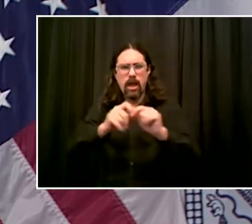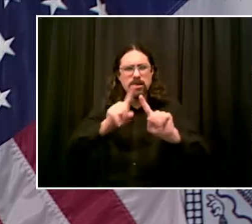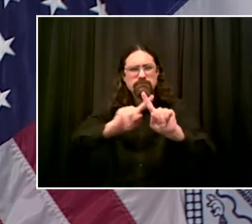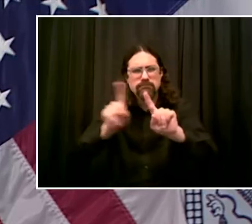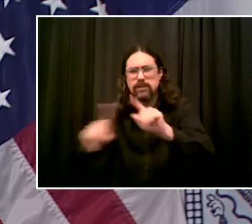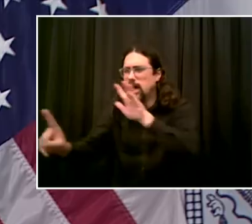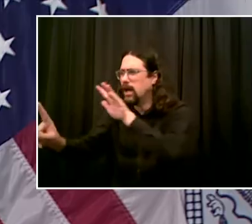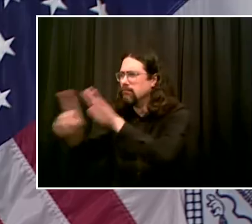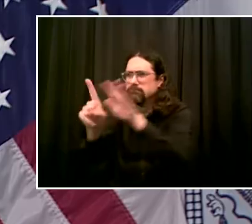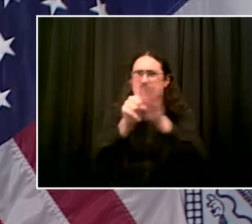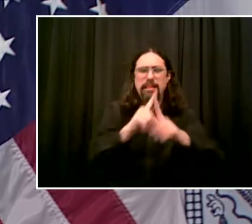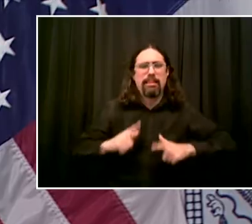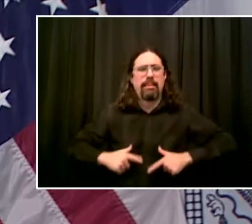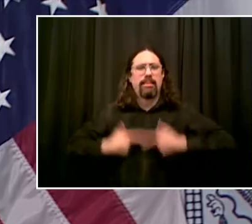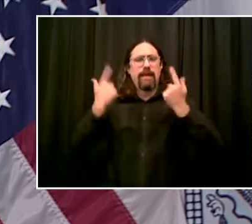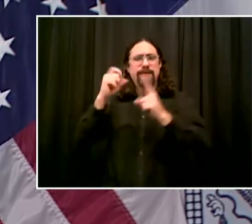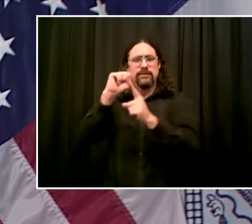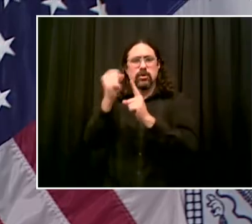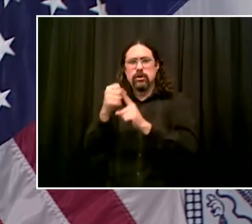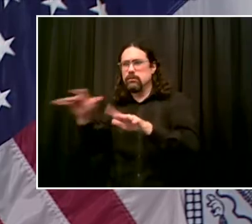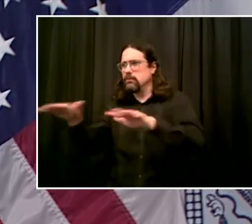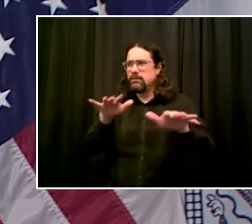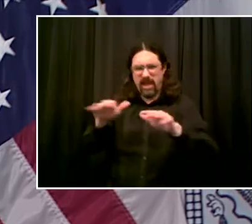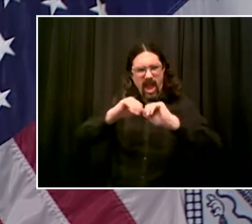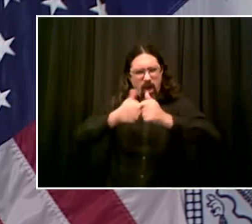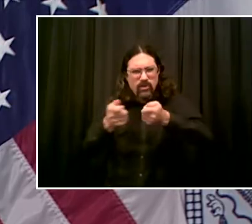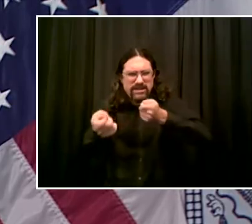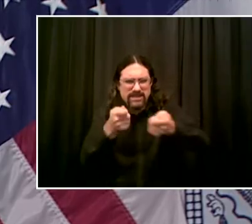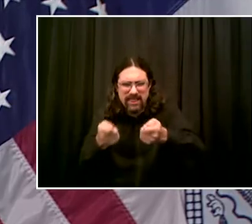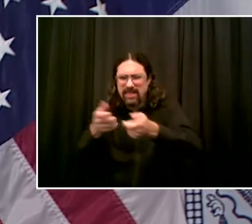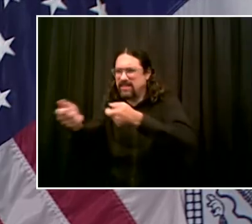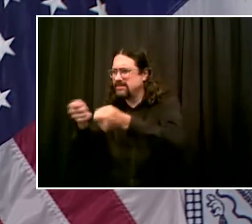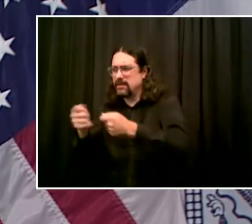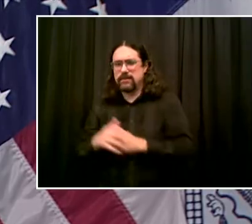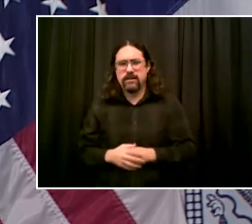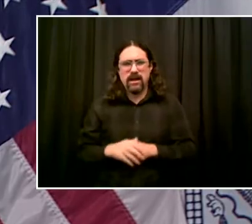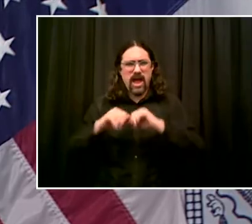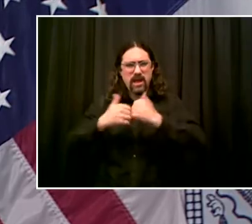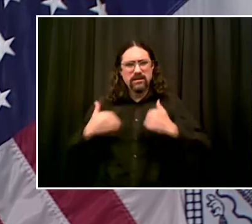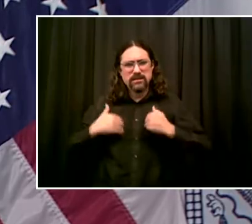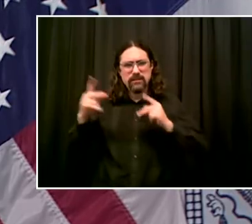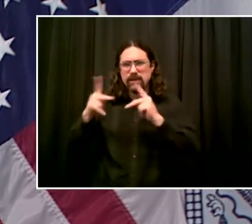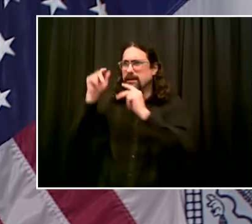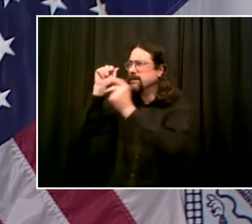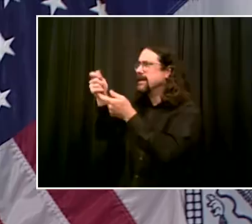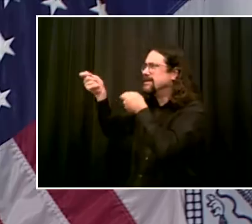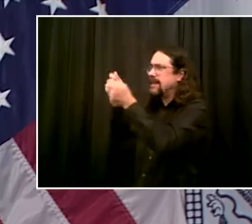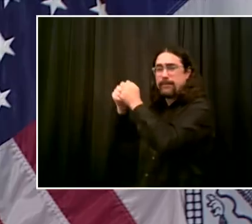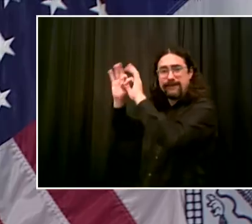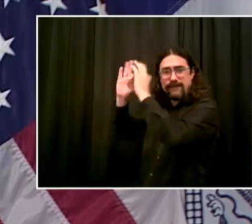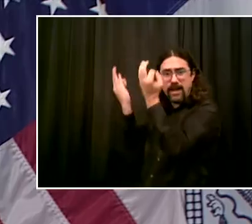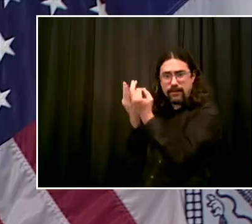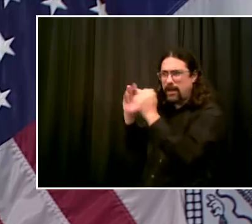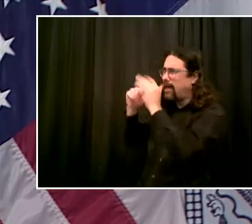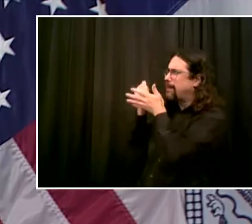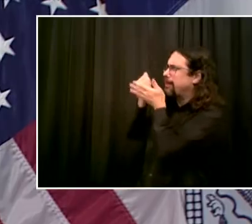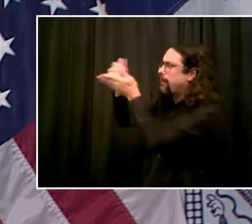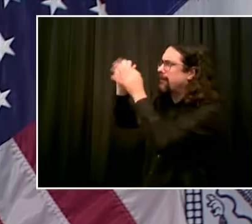FAMILIES WILL BE PAA RT OF OUR FUTURE. WE ARE MAKING IT A BUDGET PRIORITY AND